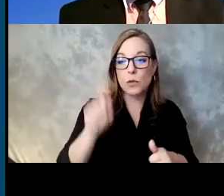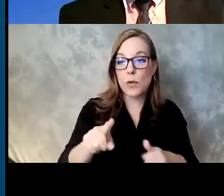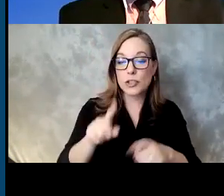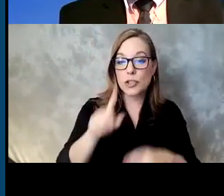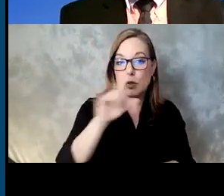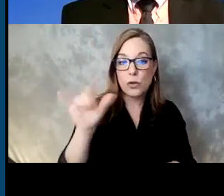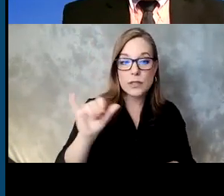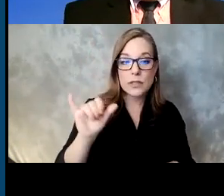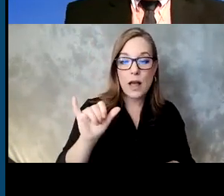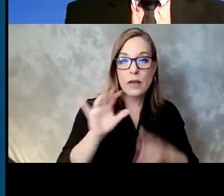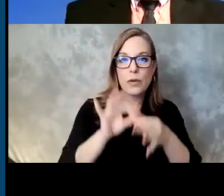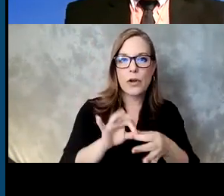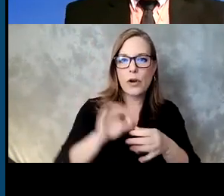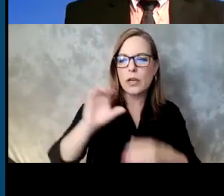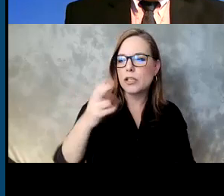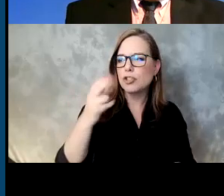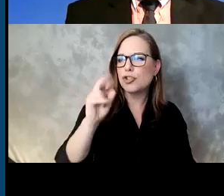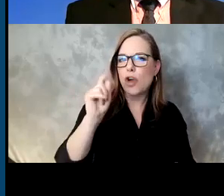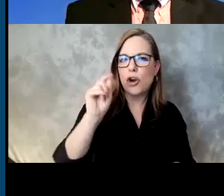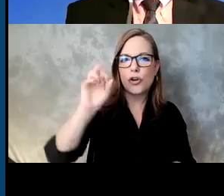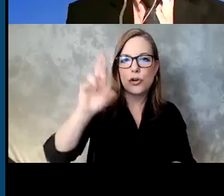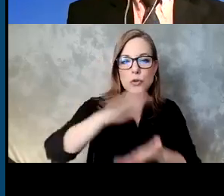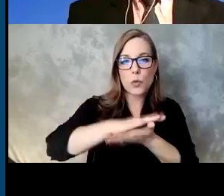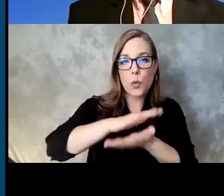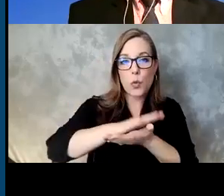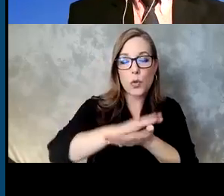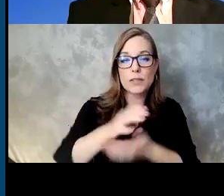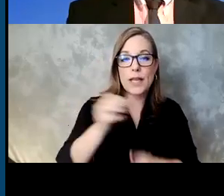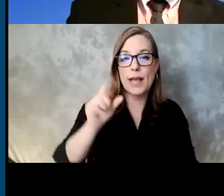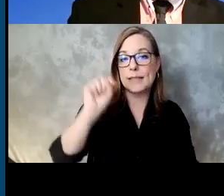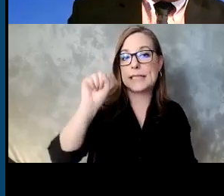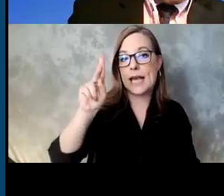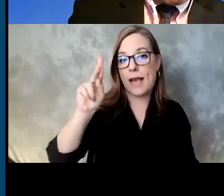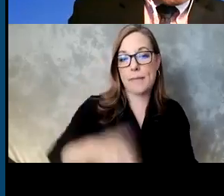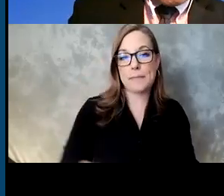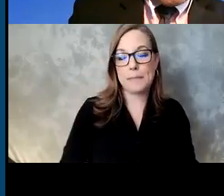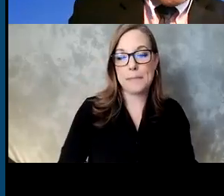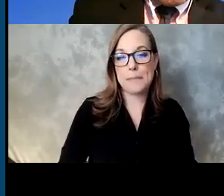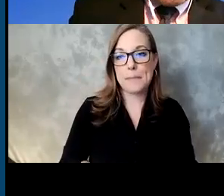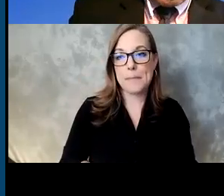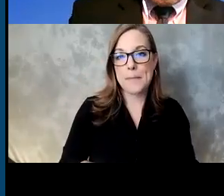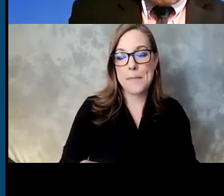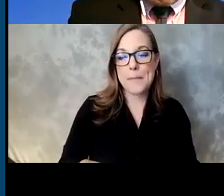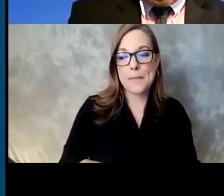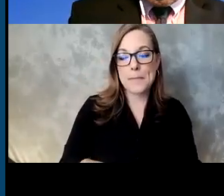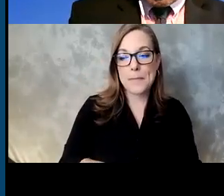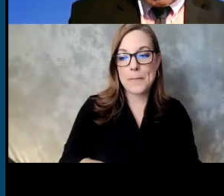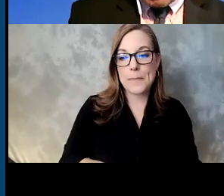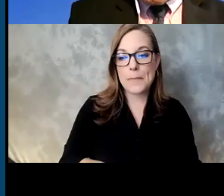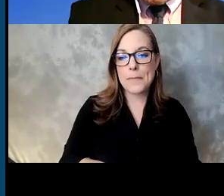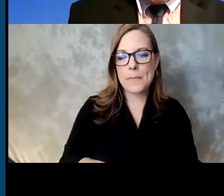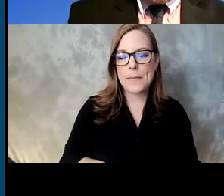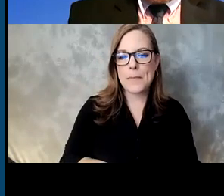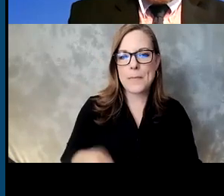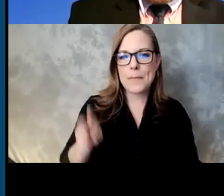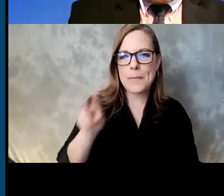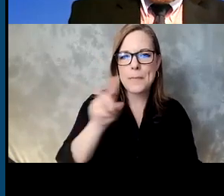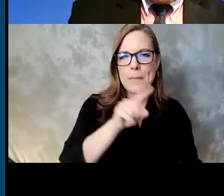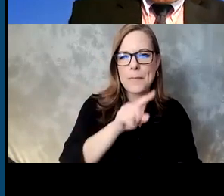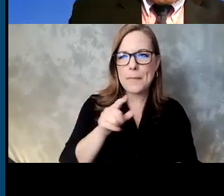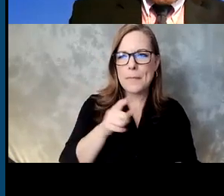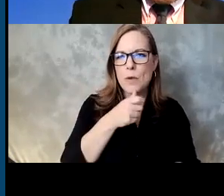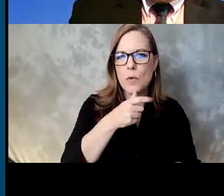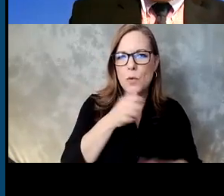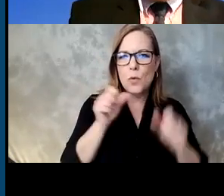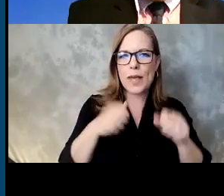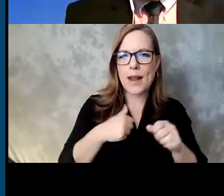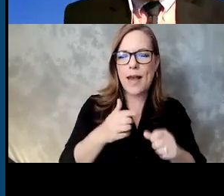charter schools and TK. And can I who can I ask to take this…